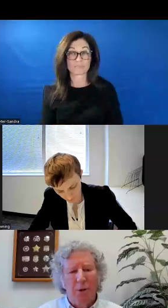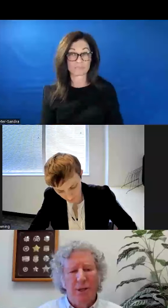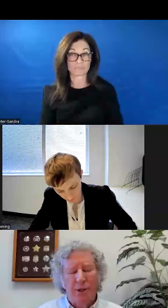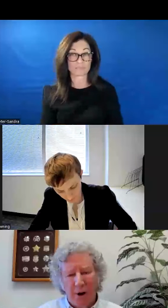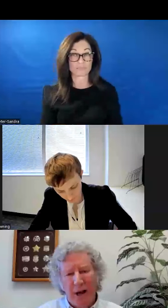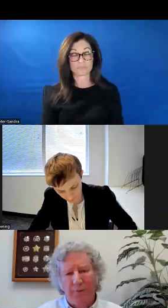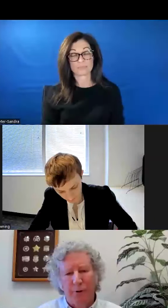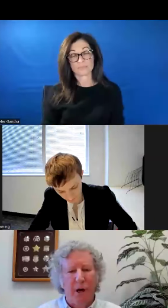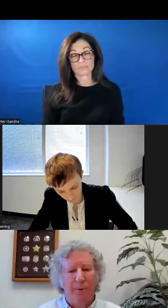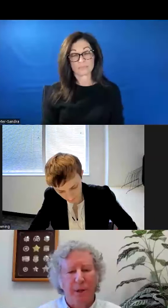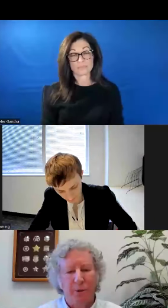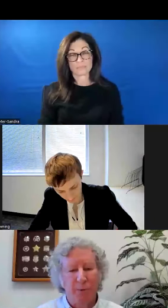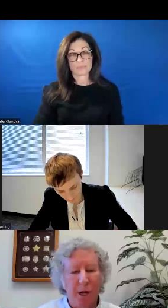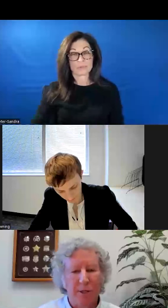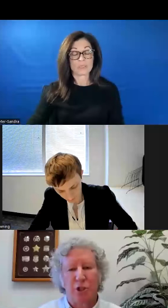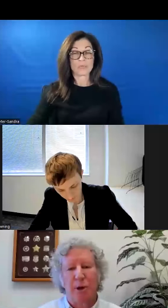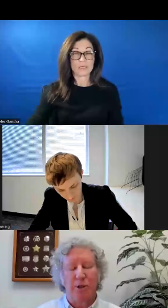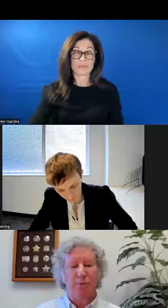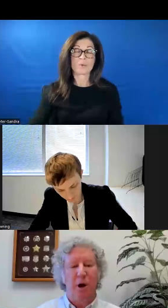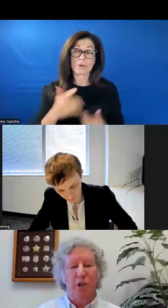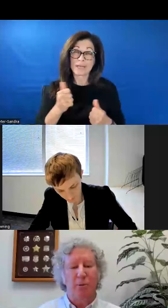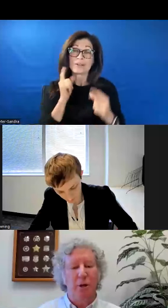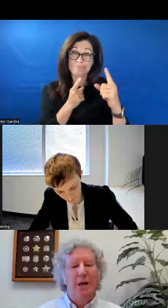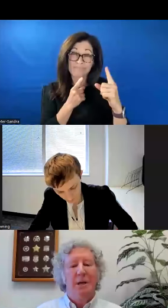WE NEED TO STRIVE FOR NON-POLICE RESPONSE AS MUCH AS POSSIBLE AND